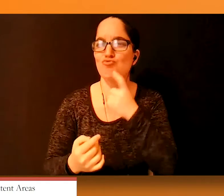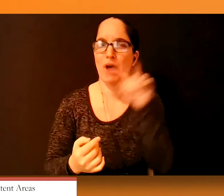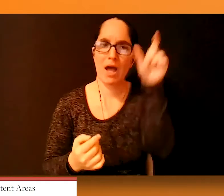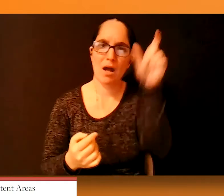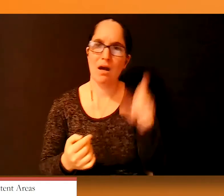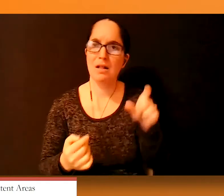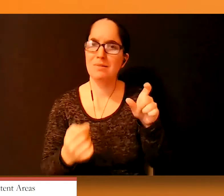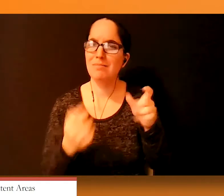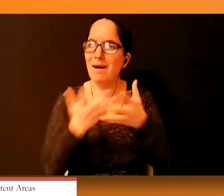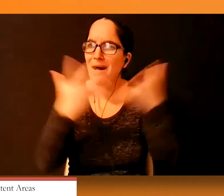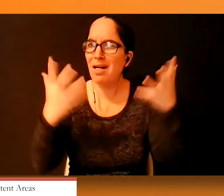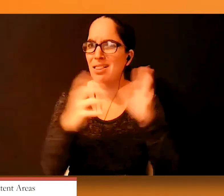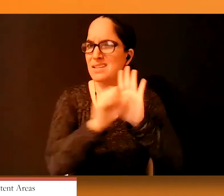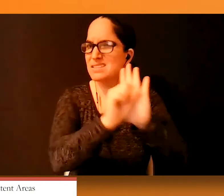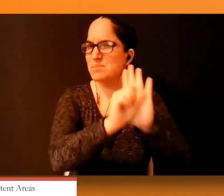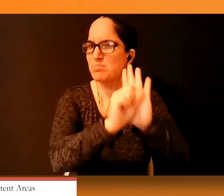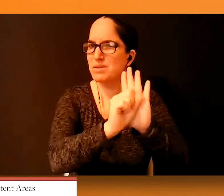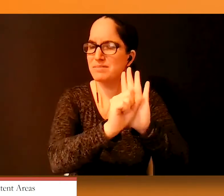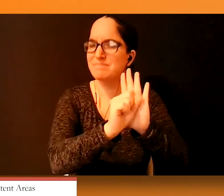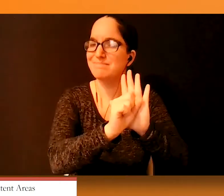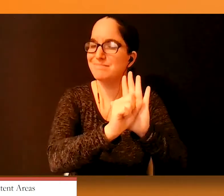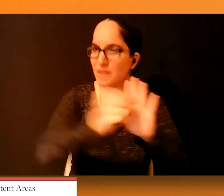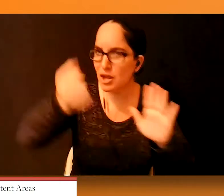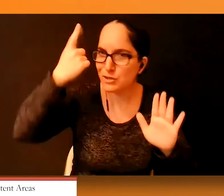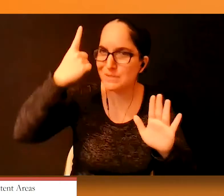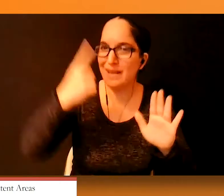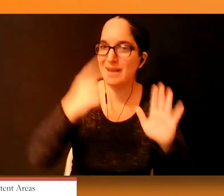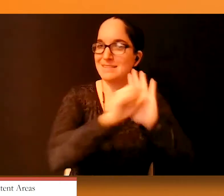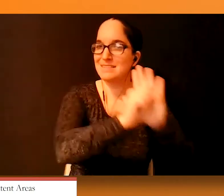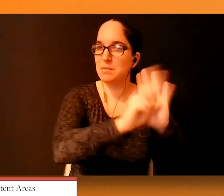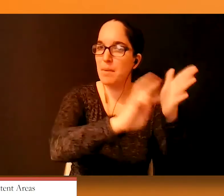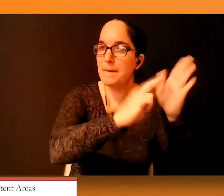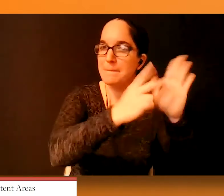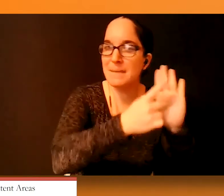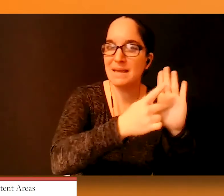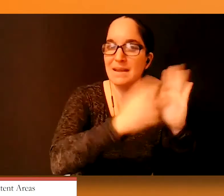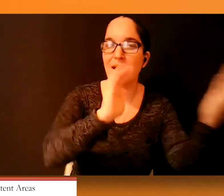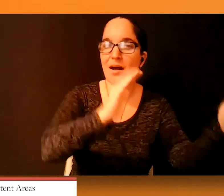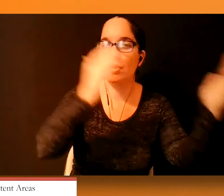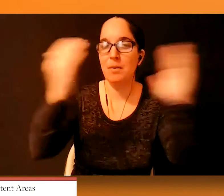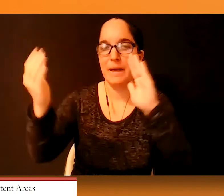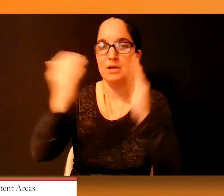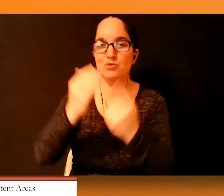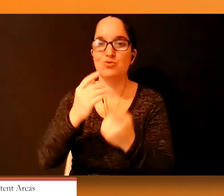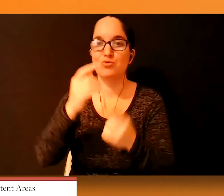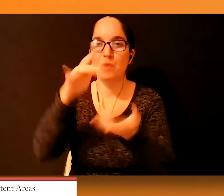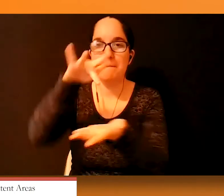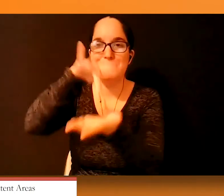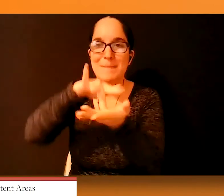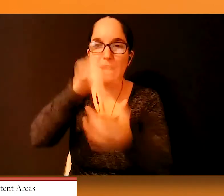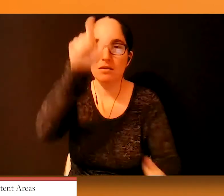You need to know what those symbols mean. So, that's a little bit different than what you're gonna see in history, which is our middle column,